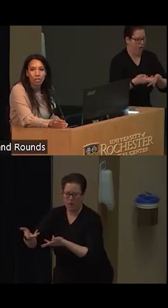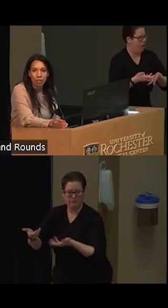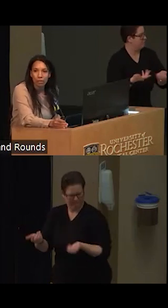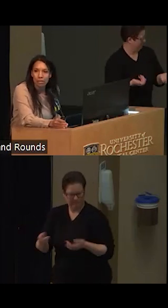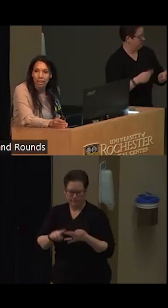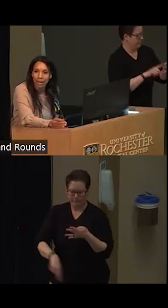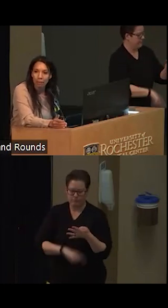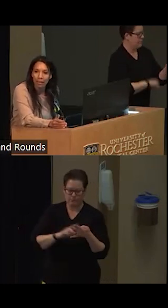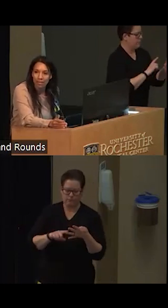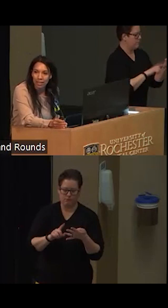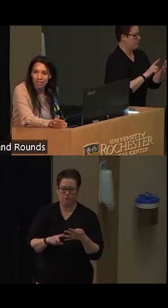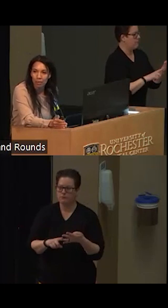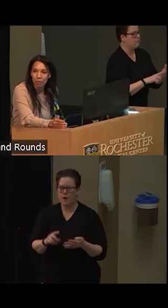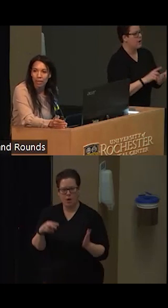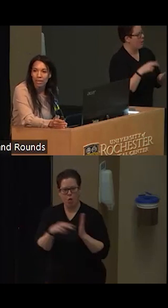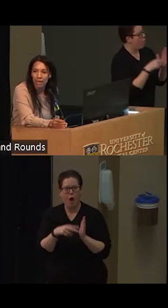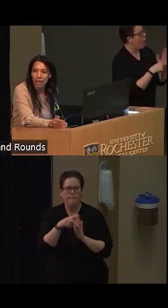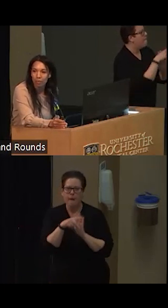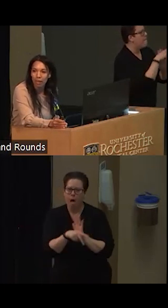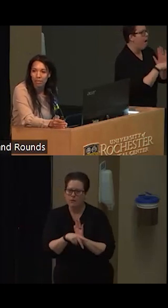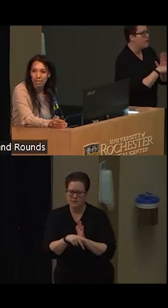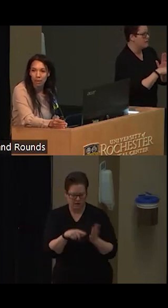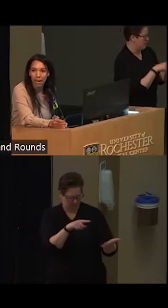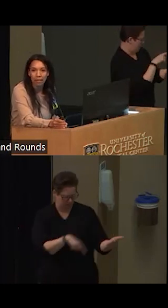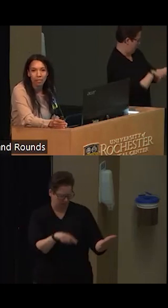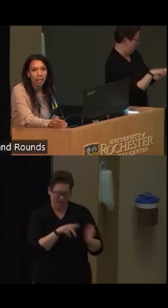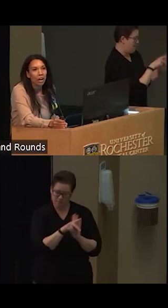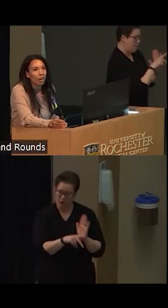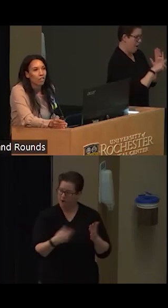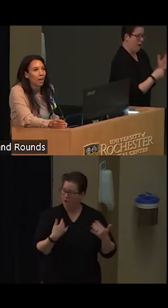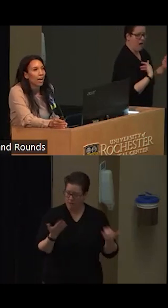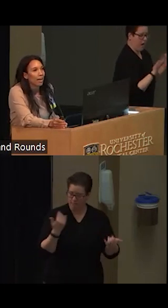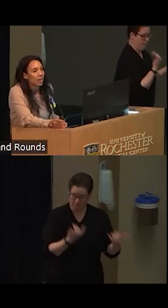third it was looking at our policies and we realized that the policies that we have are not